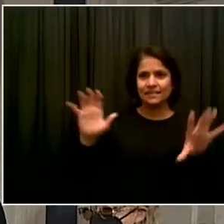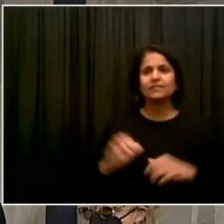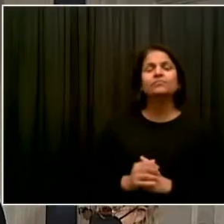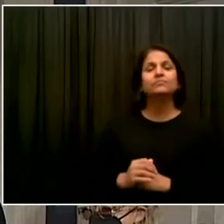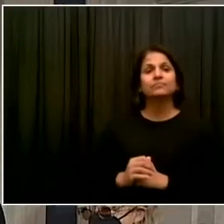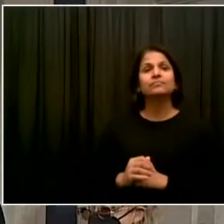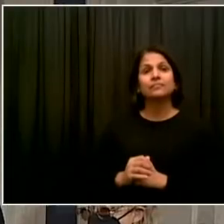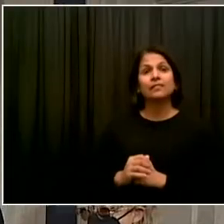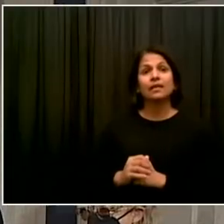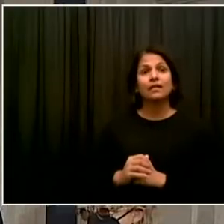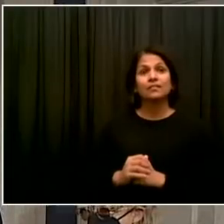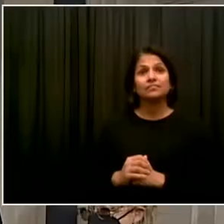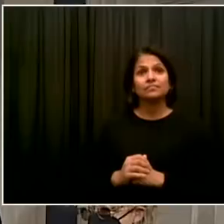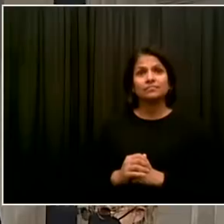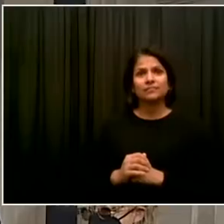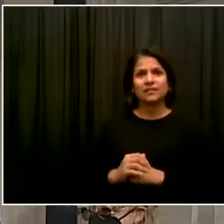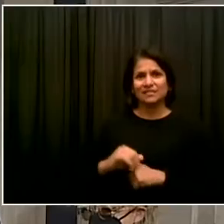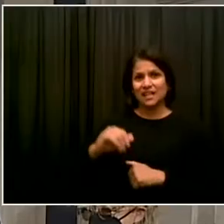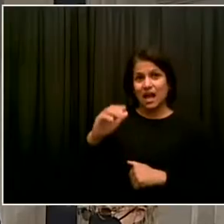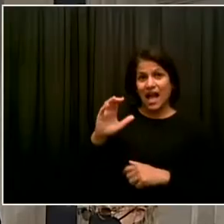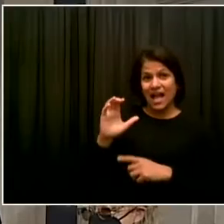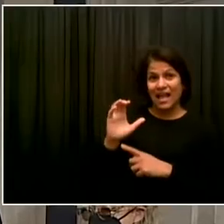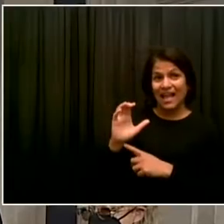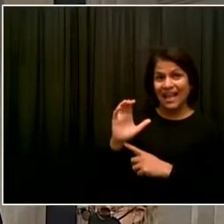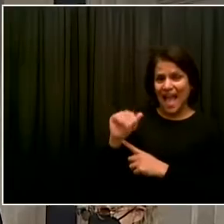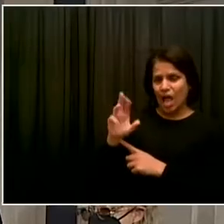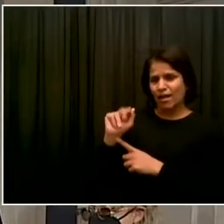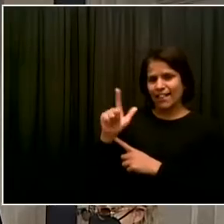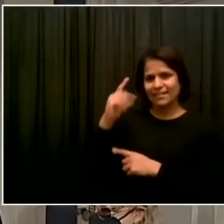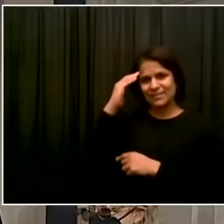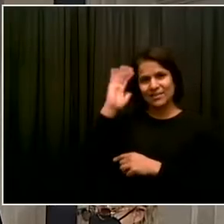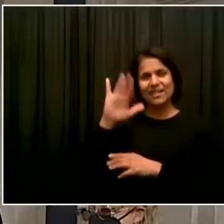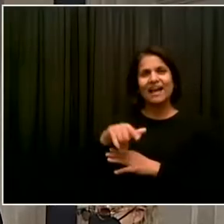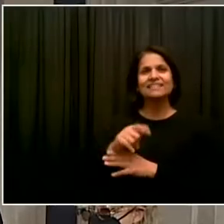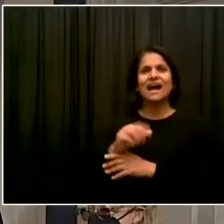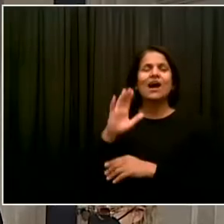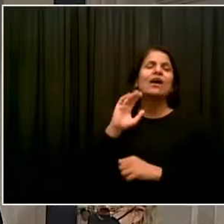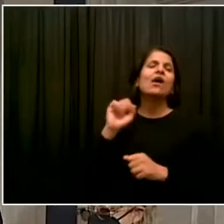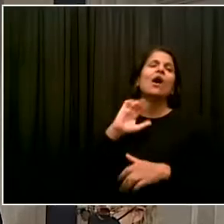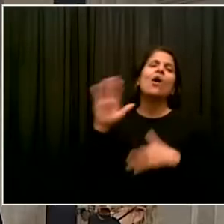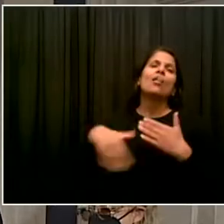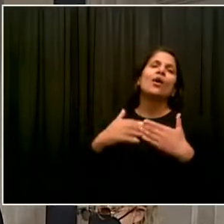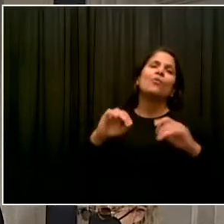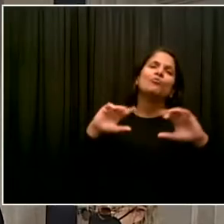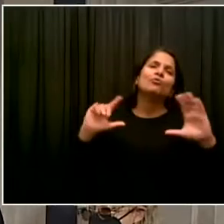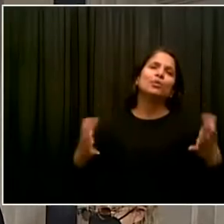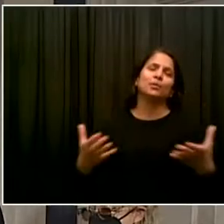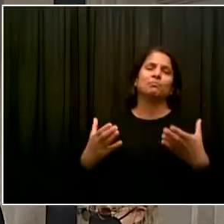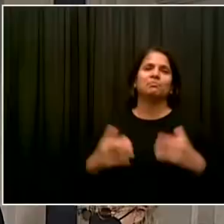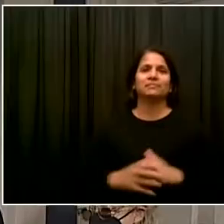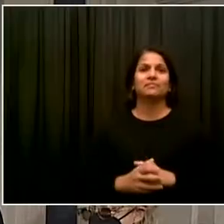REPRESENT TWO CONTINENTS. YOU HAVE YOUR WHOLE GAN. G